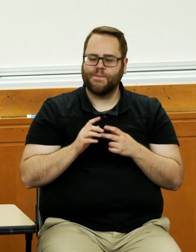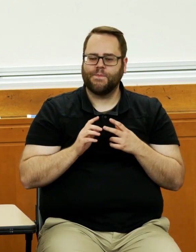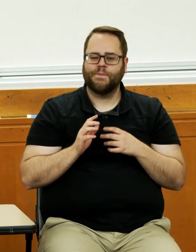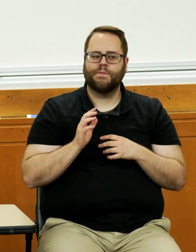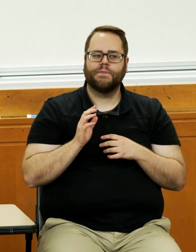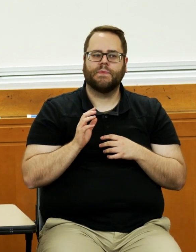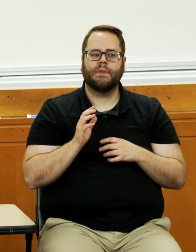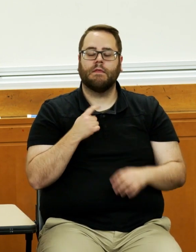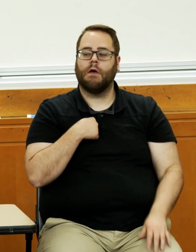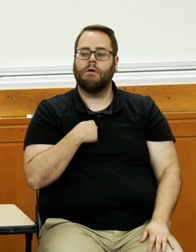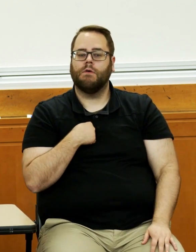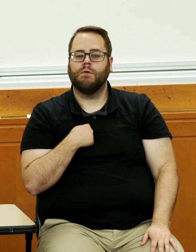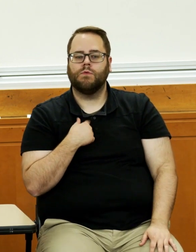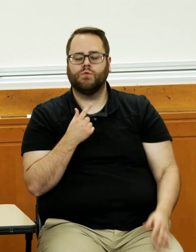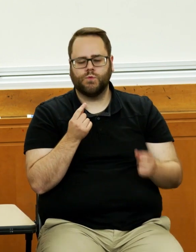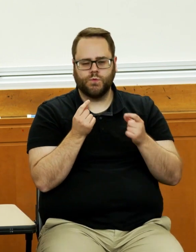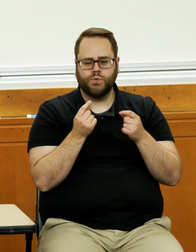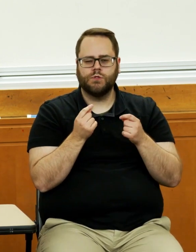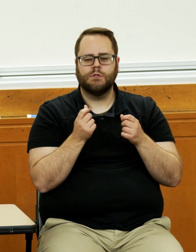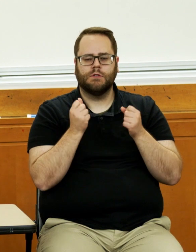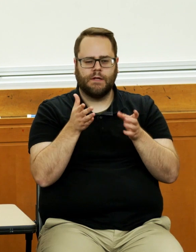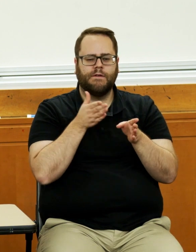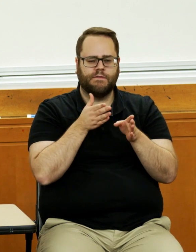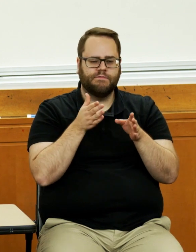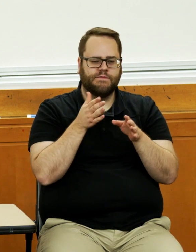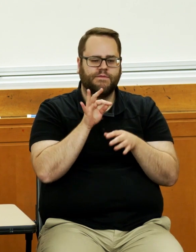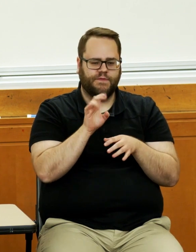…who spends a fair amount of time working doing field work on equity issues. And I'm